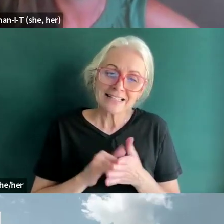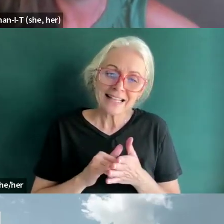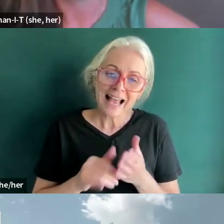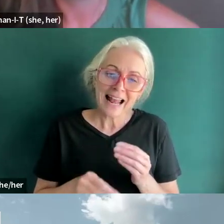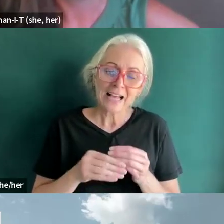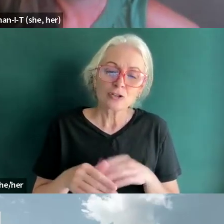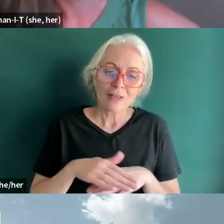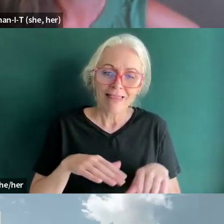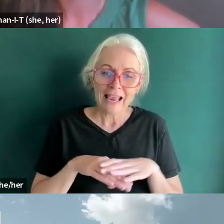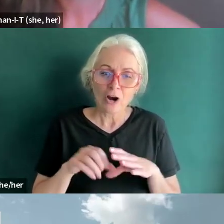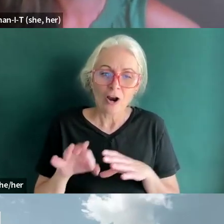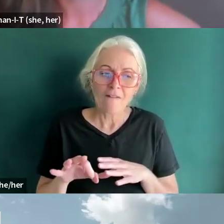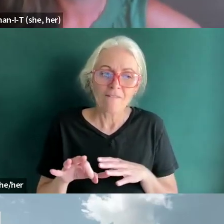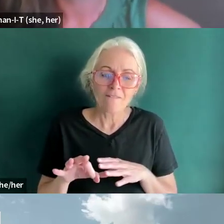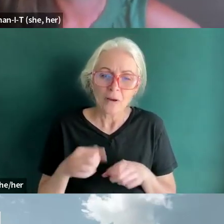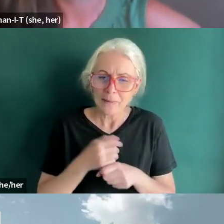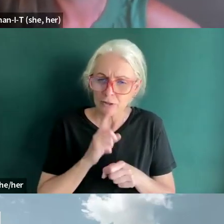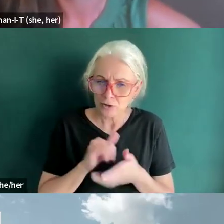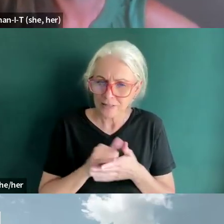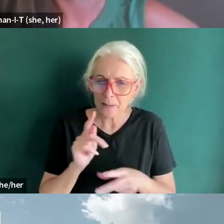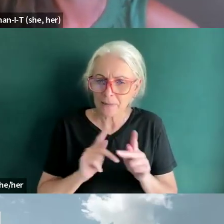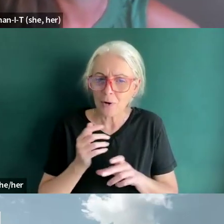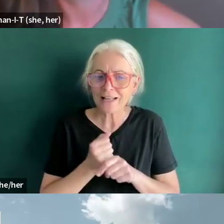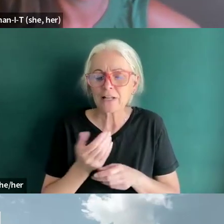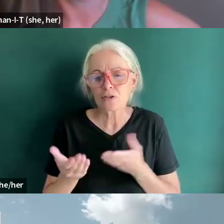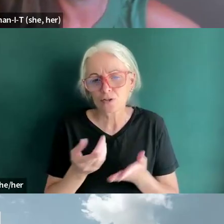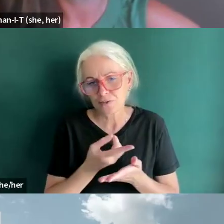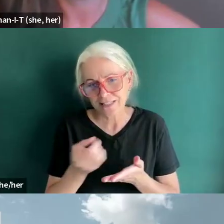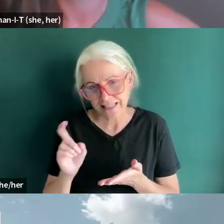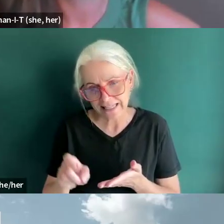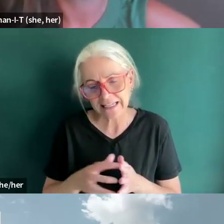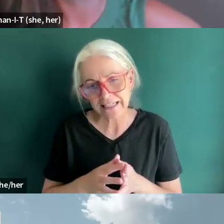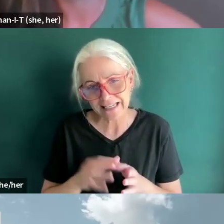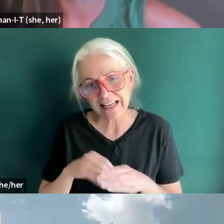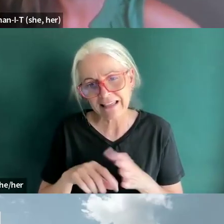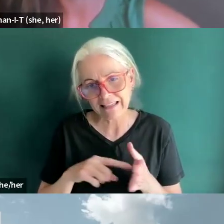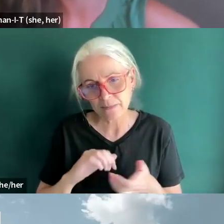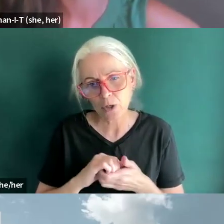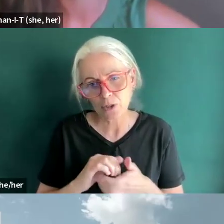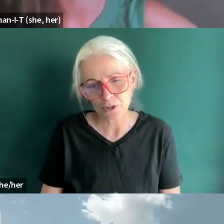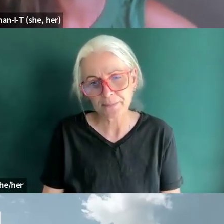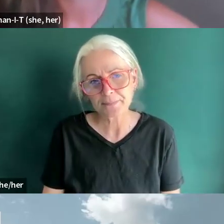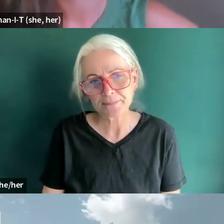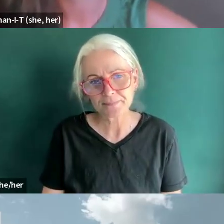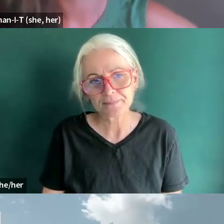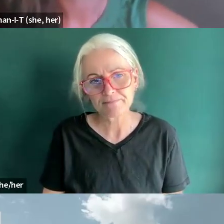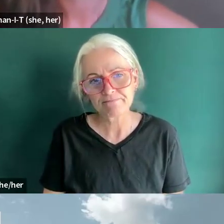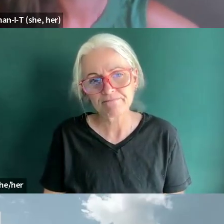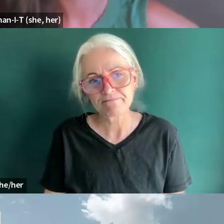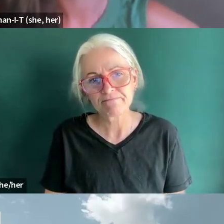layer of ensuring that people are getting the services that they need in this partnership.